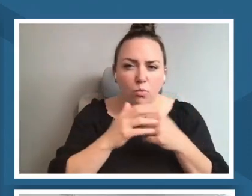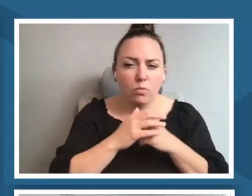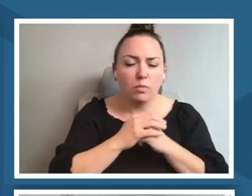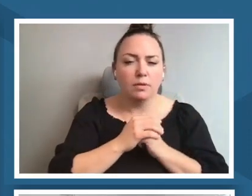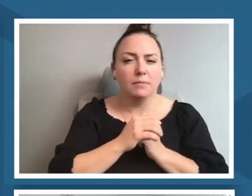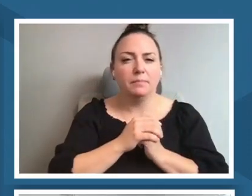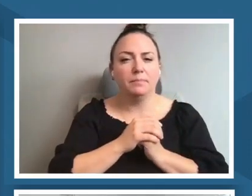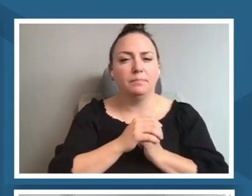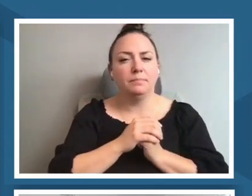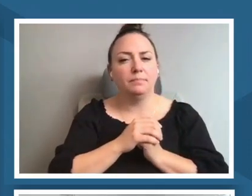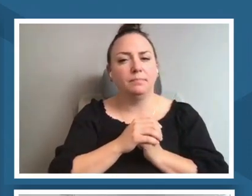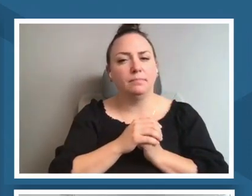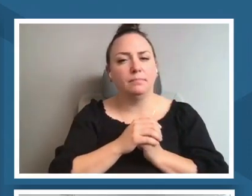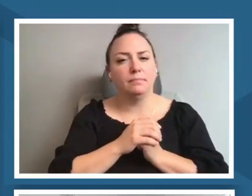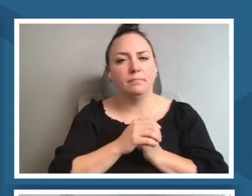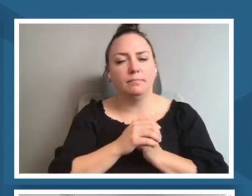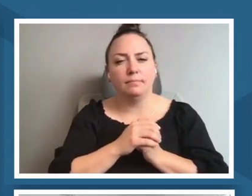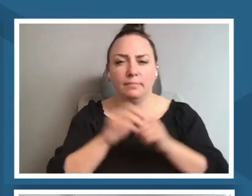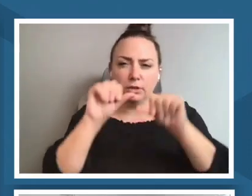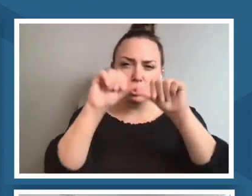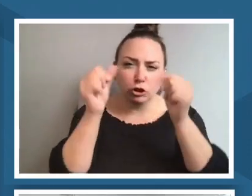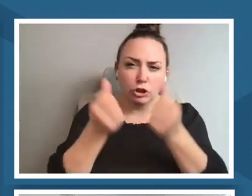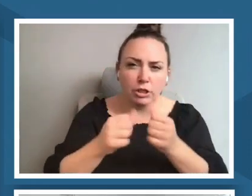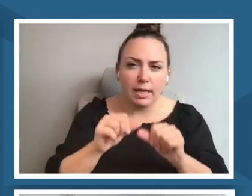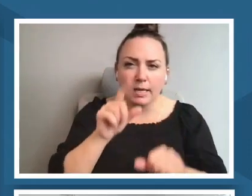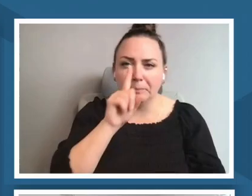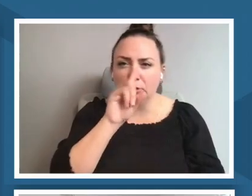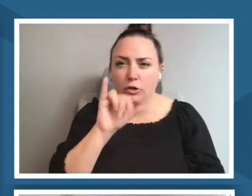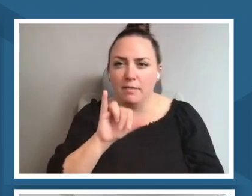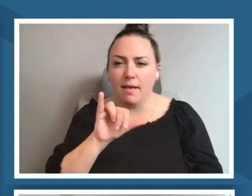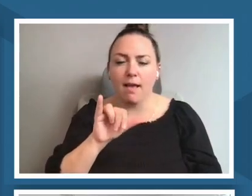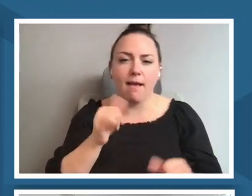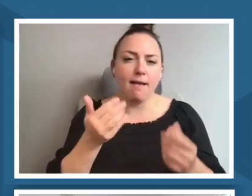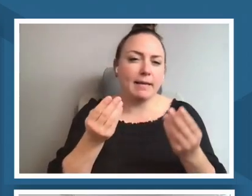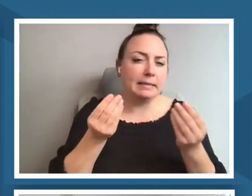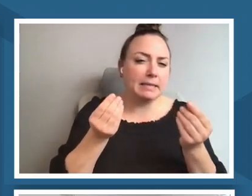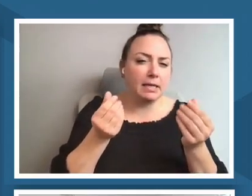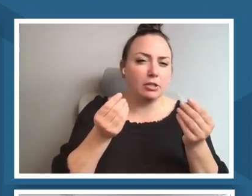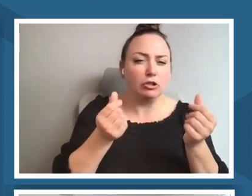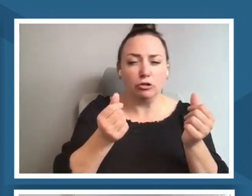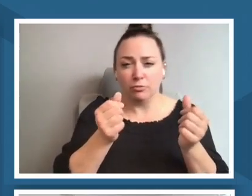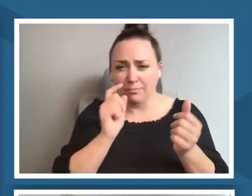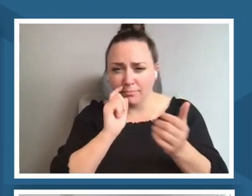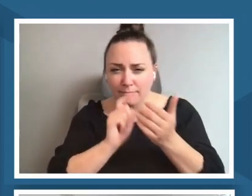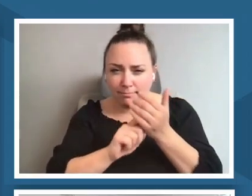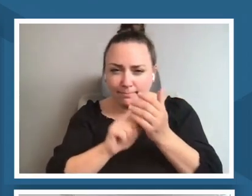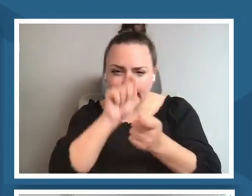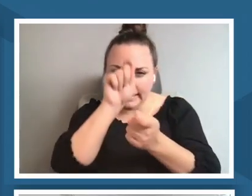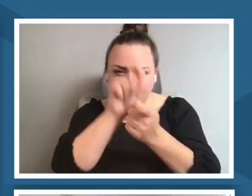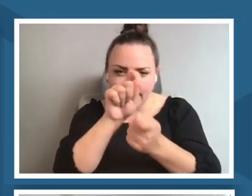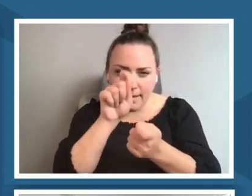the shapes the textures all the details